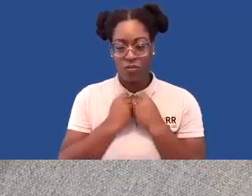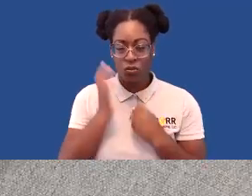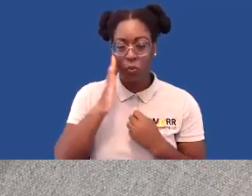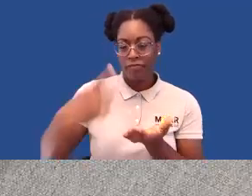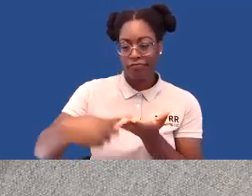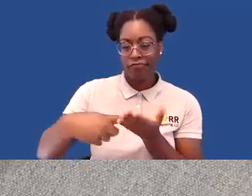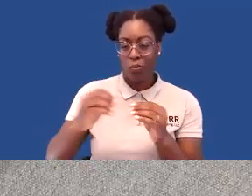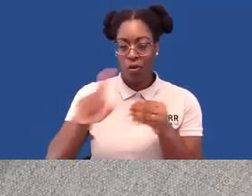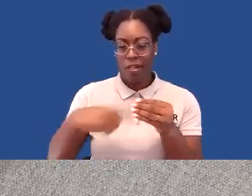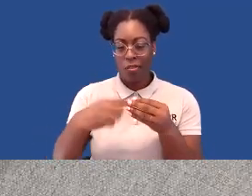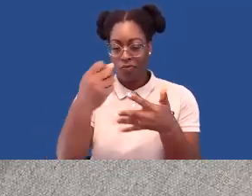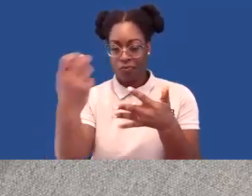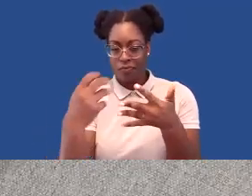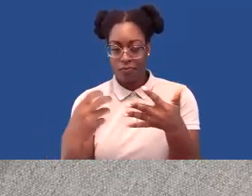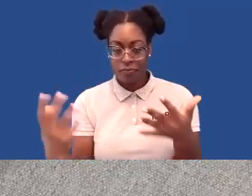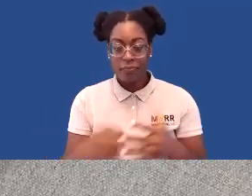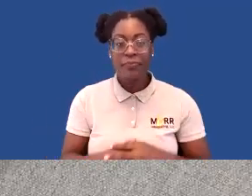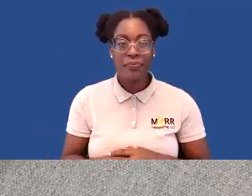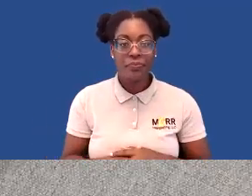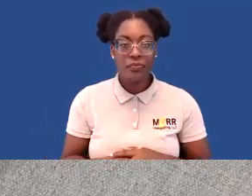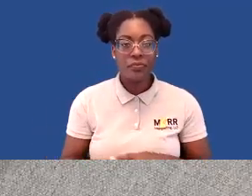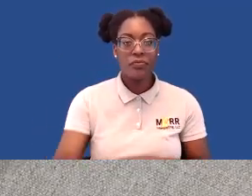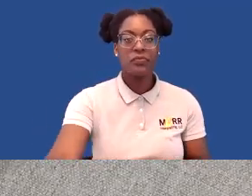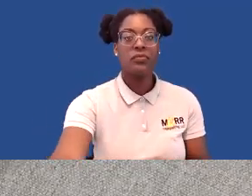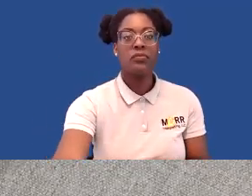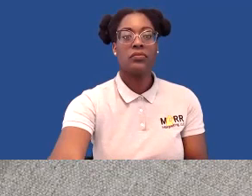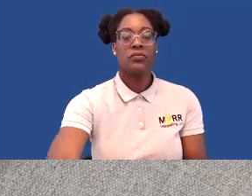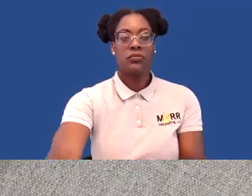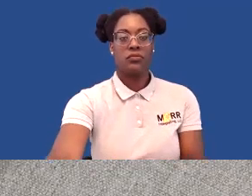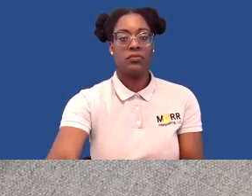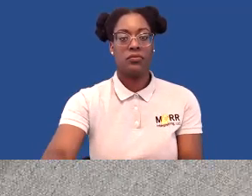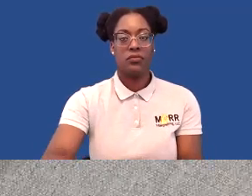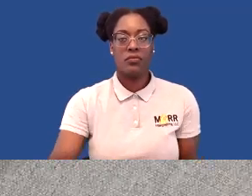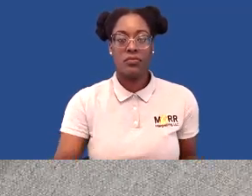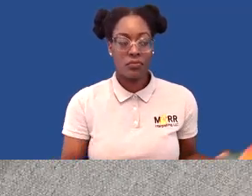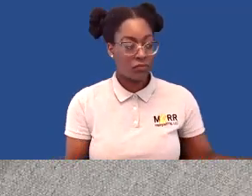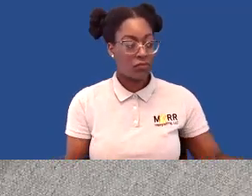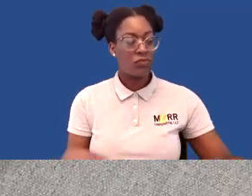So as I was putting this presentation together, I found myself just wanting to jump right into the research.